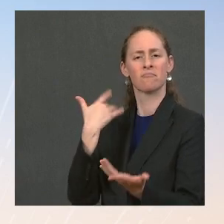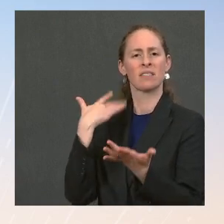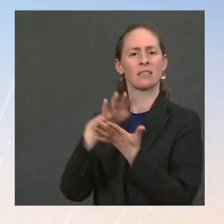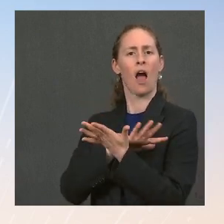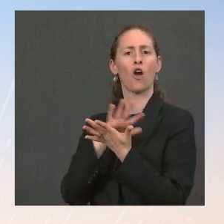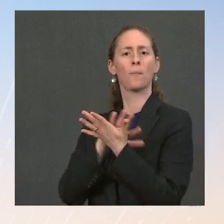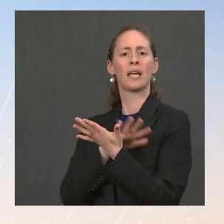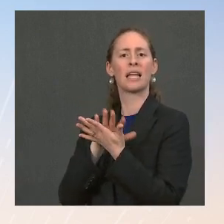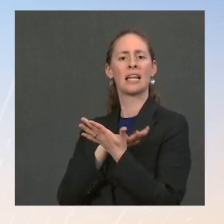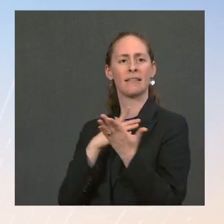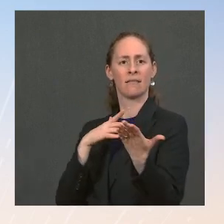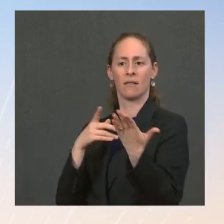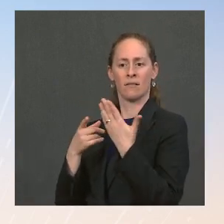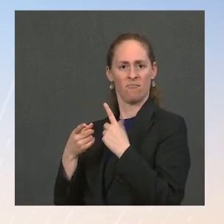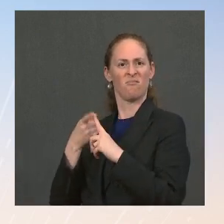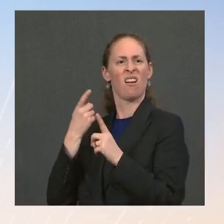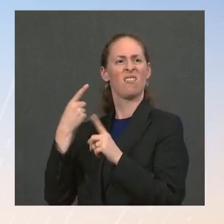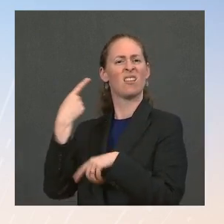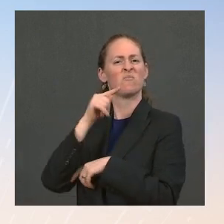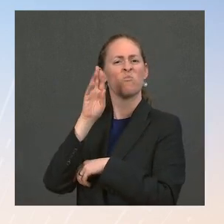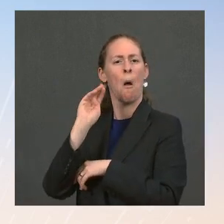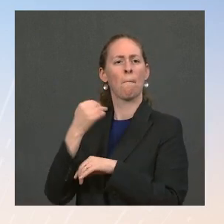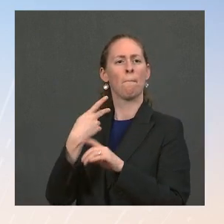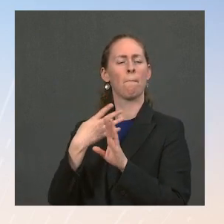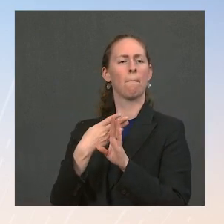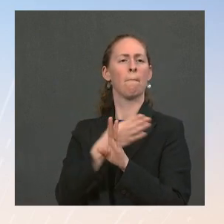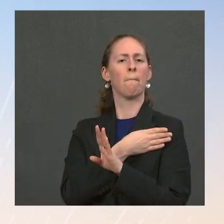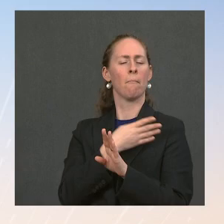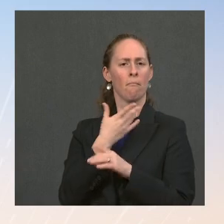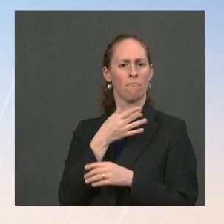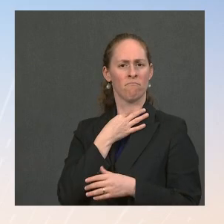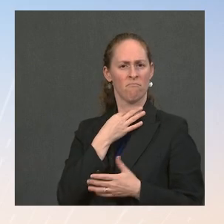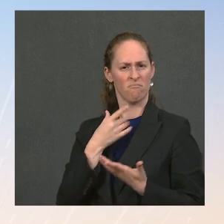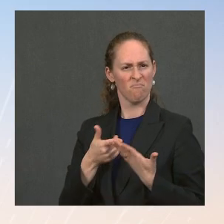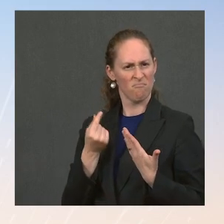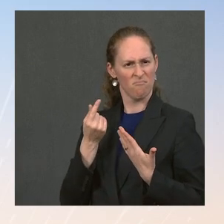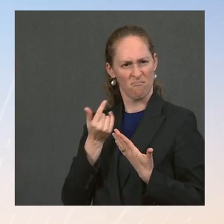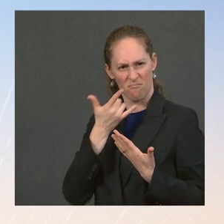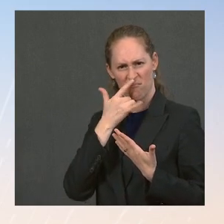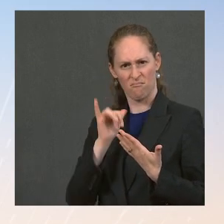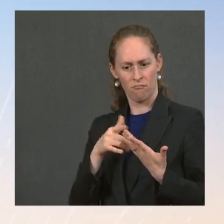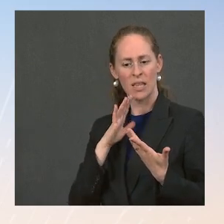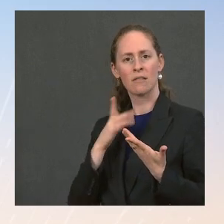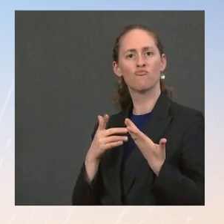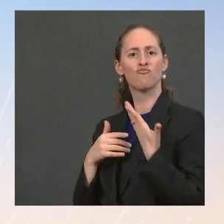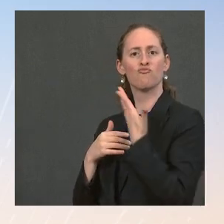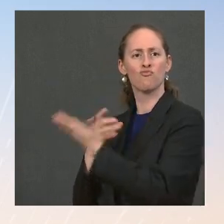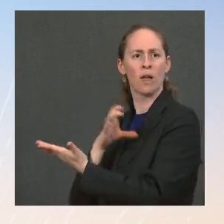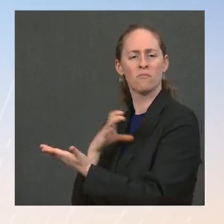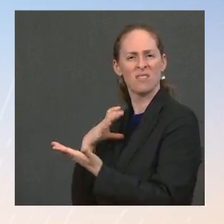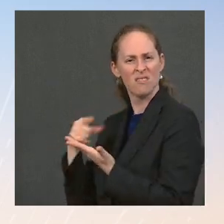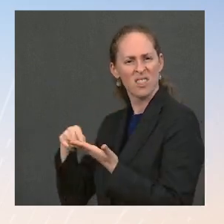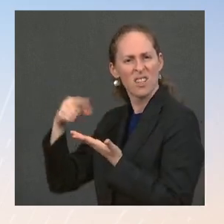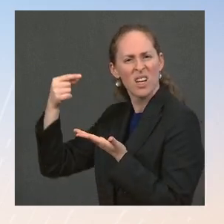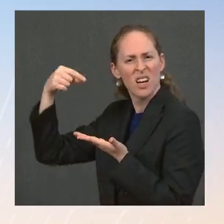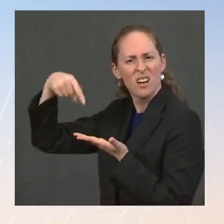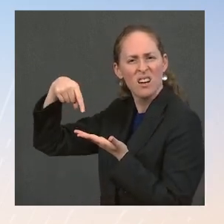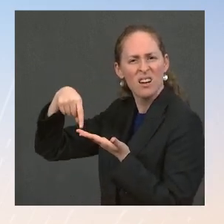or characterize what types of documents these are that would be provided? Ms. Psaki: Well, the documents are Trump-era White House records responsive